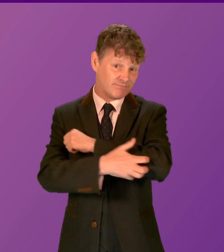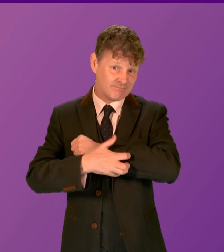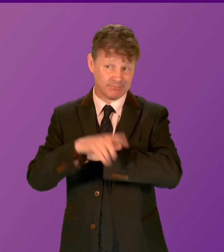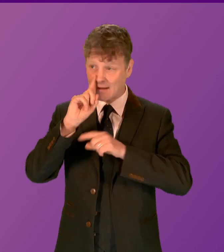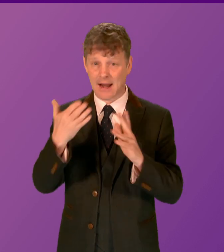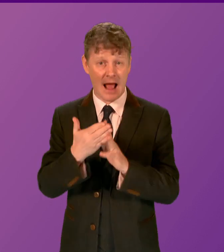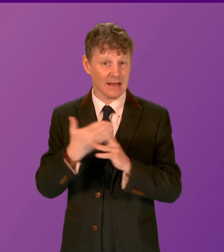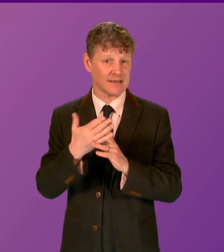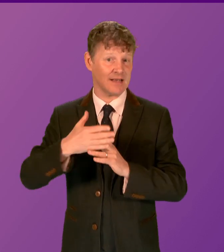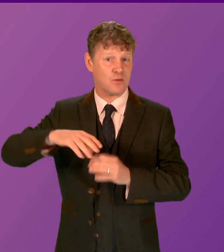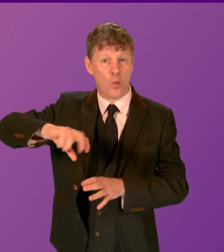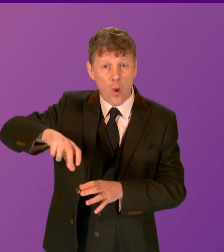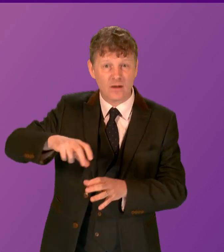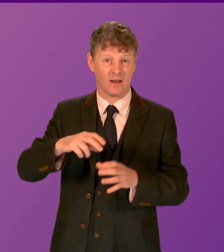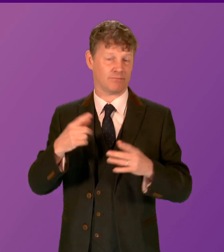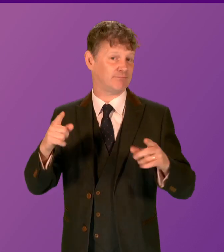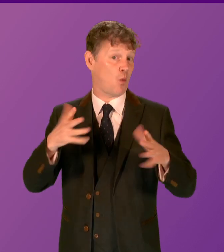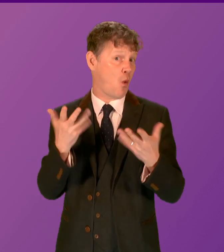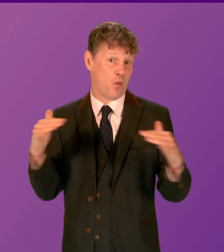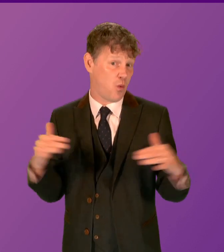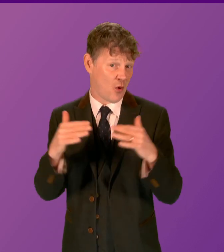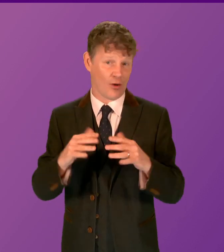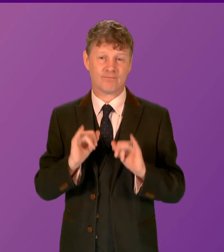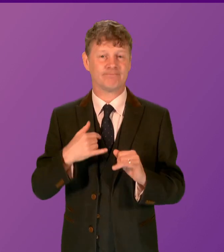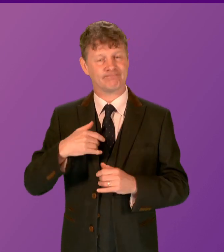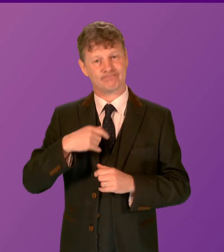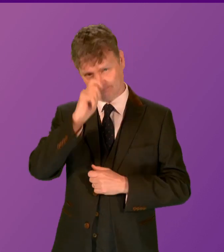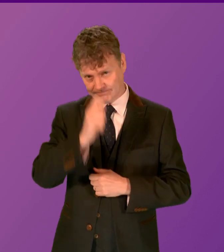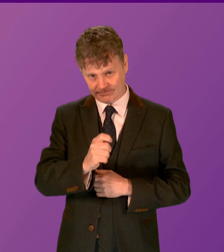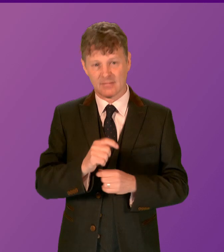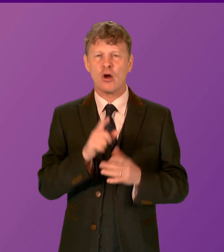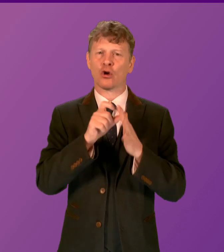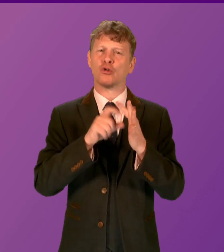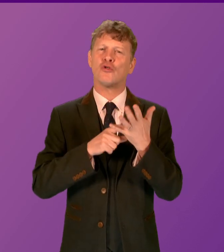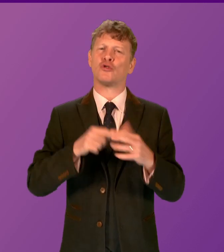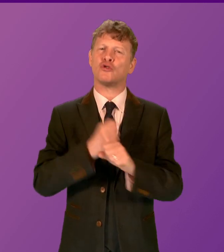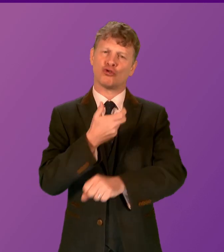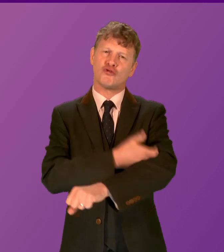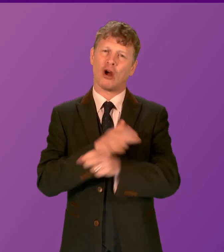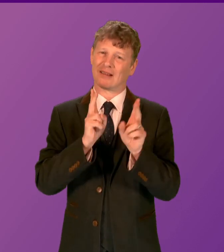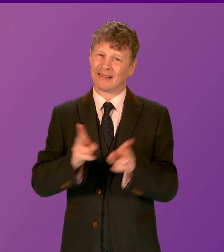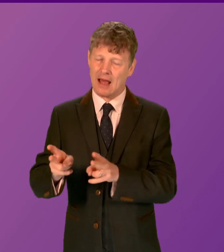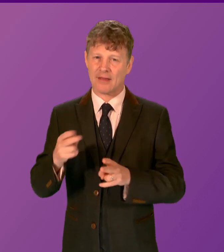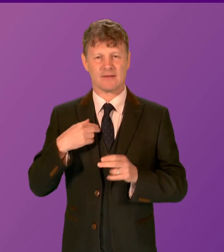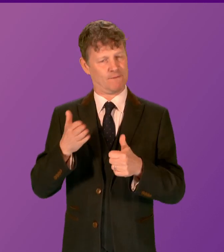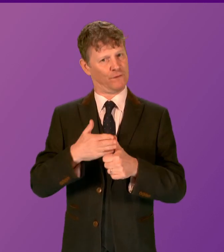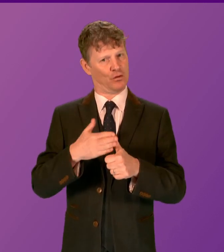On drug deaths, I say first and foremost that my condolences and the condolences of the